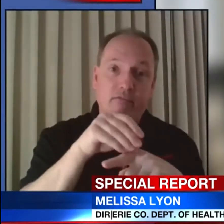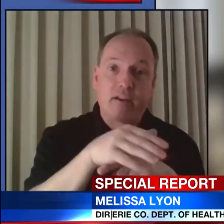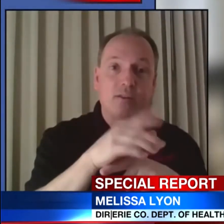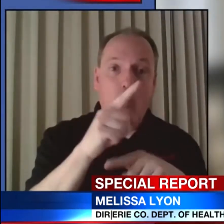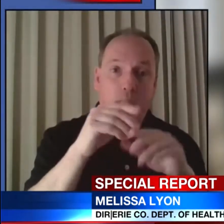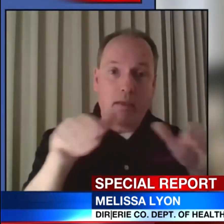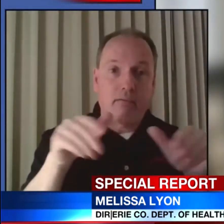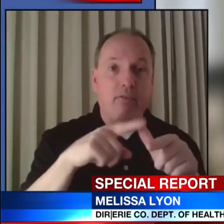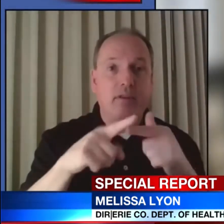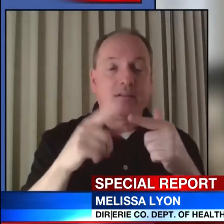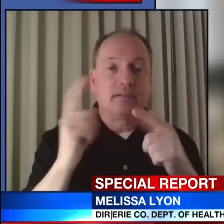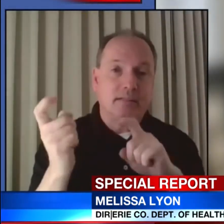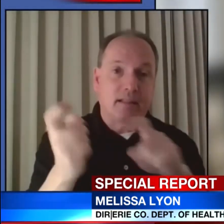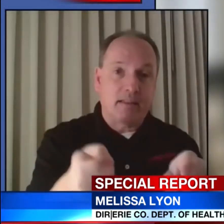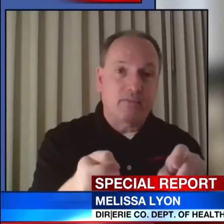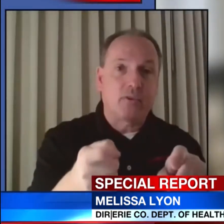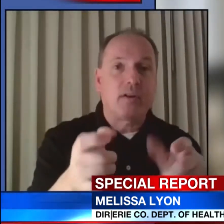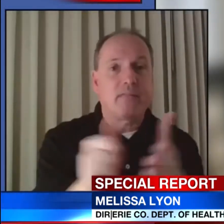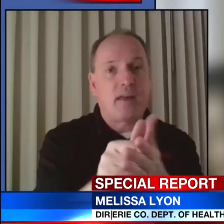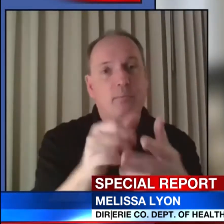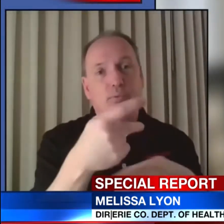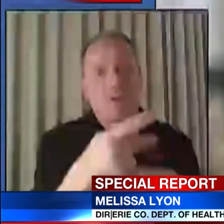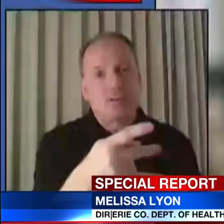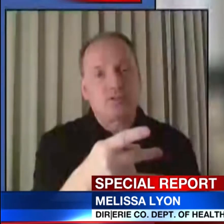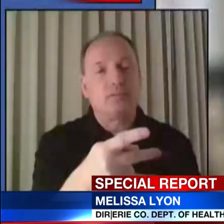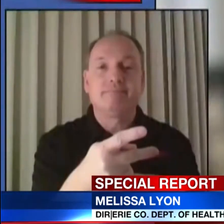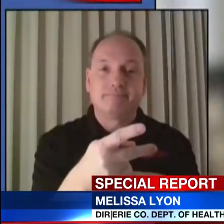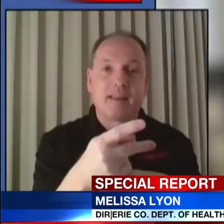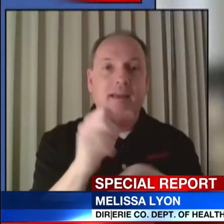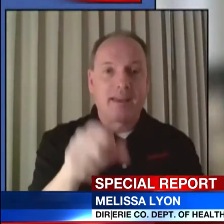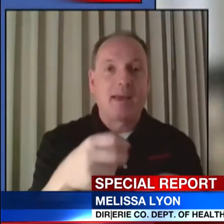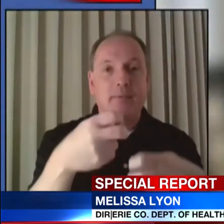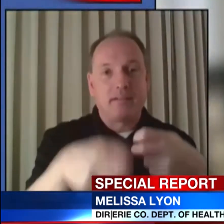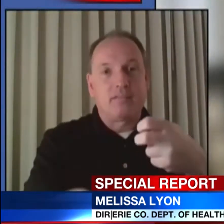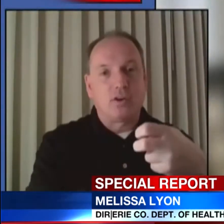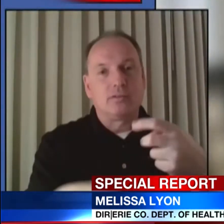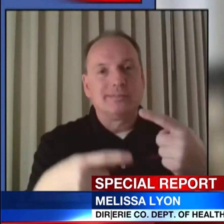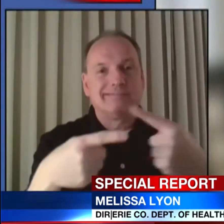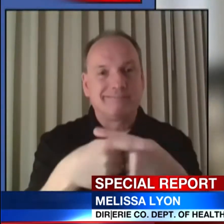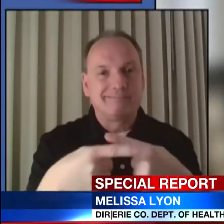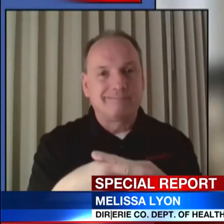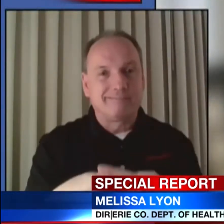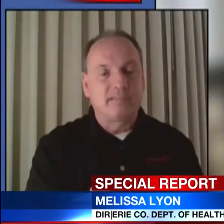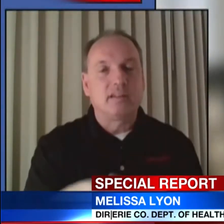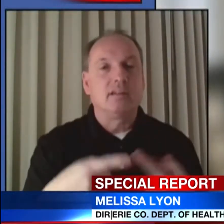NECESSARILY A STORY, IT IS REAL LIFE EVENTS. PRODUCTIONS PROJECTED AT ONE LEVEL AND BEING ABLE TO